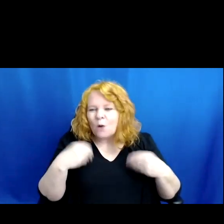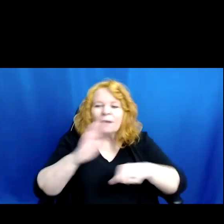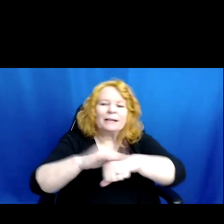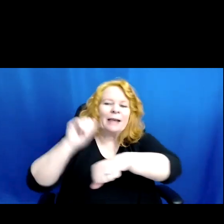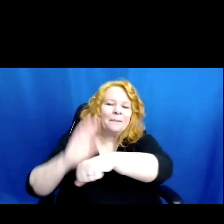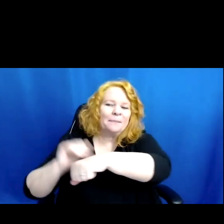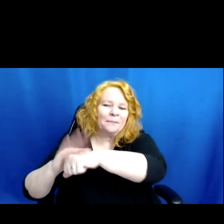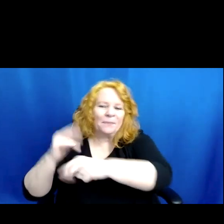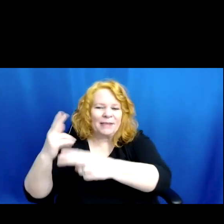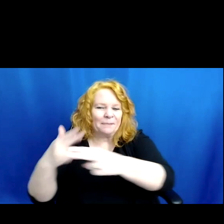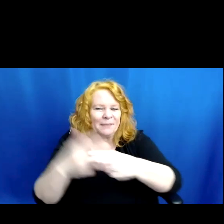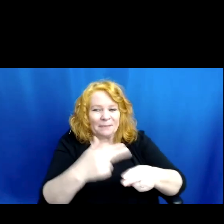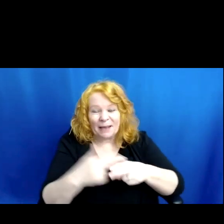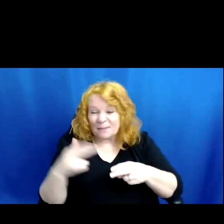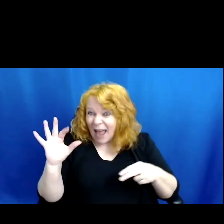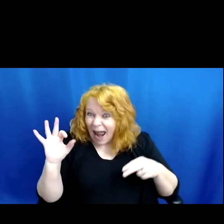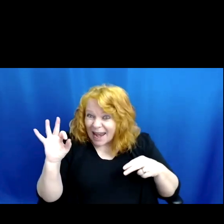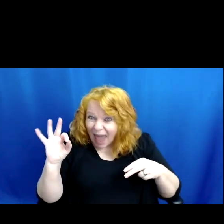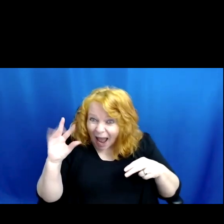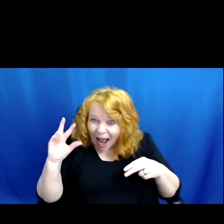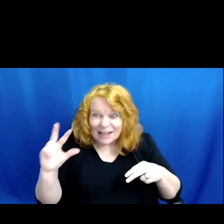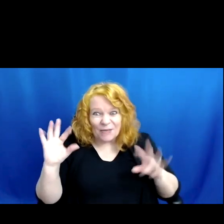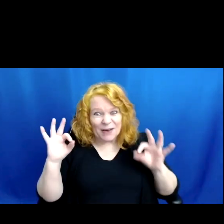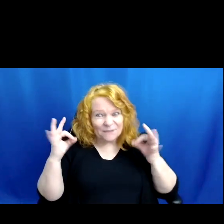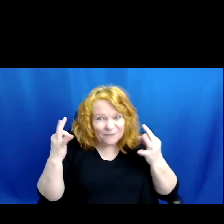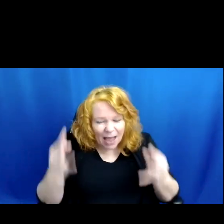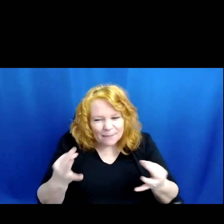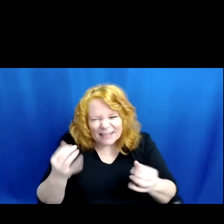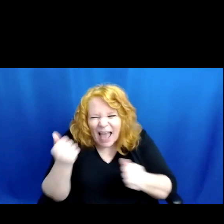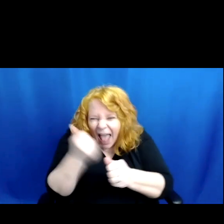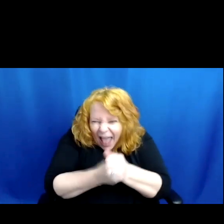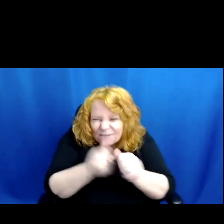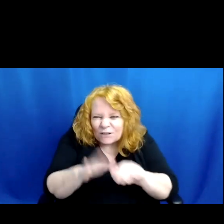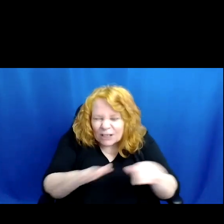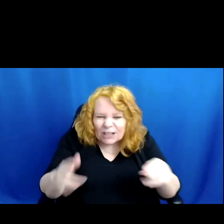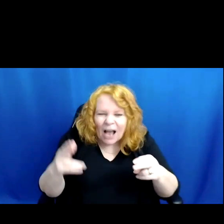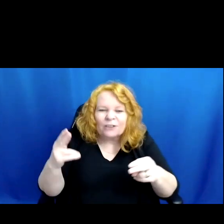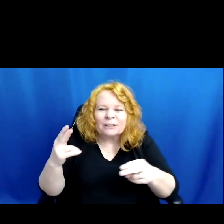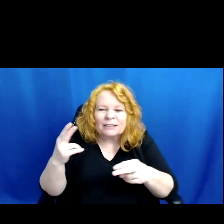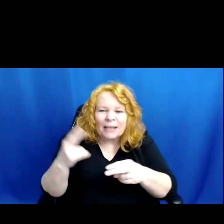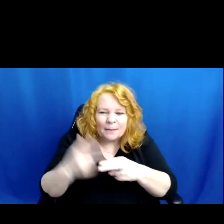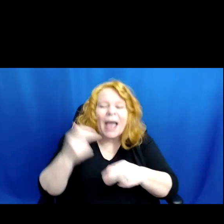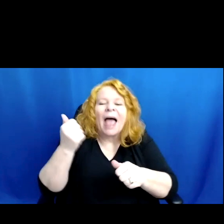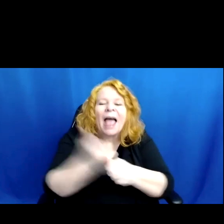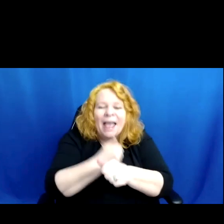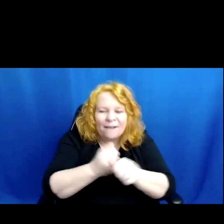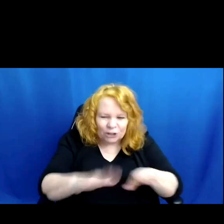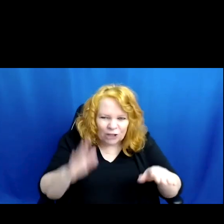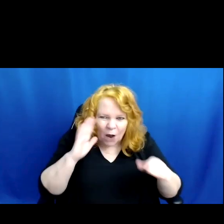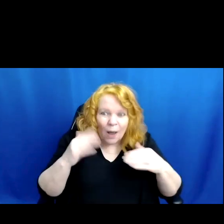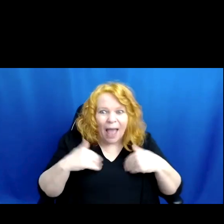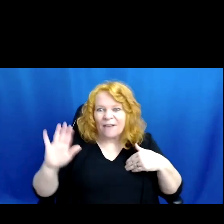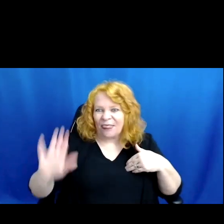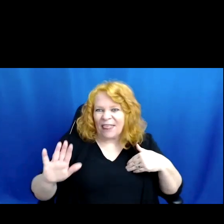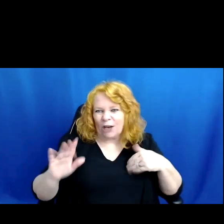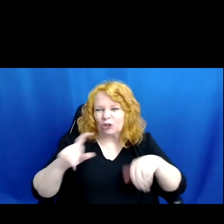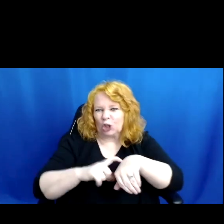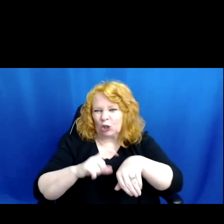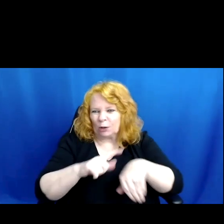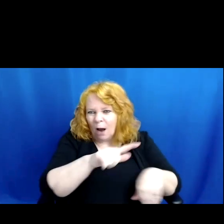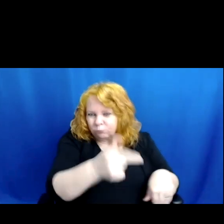We’ve got 93 families and every child will have one turn over the weeks having their